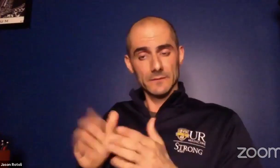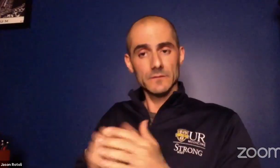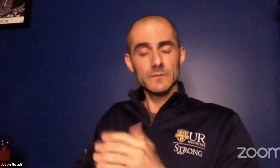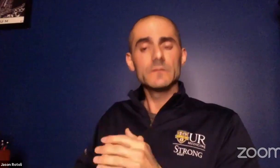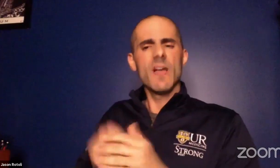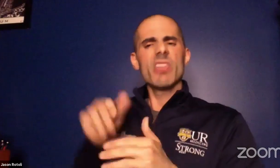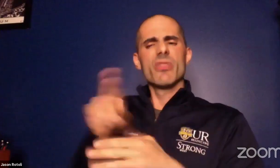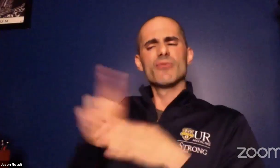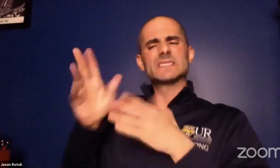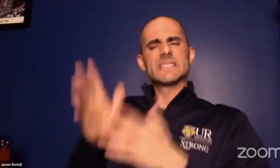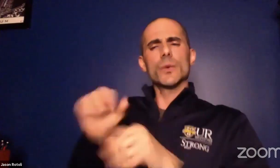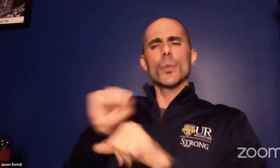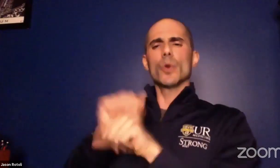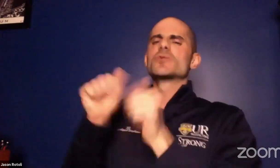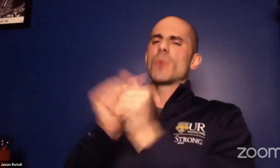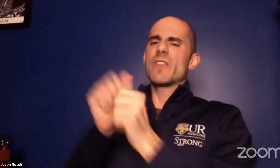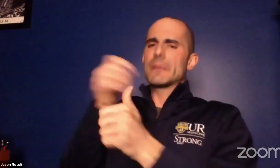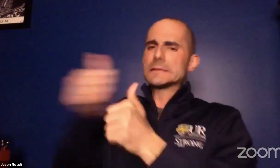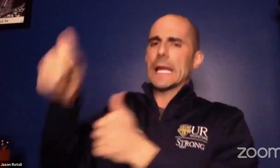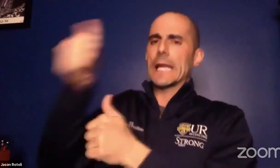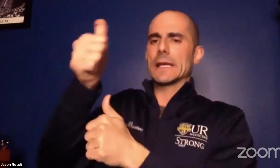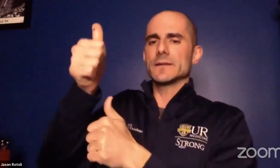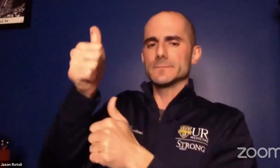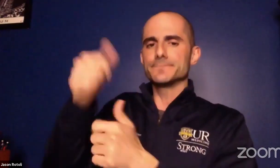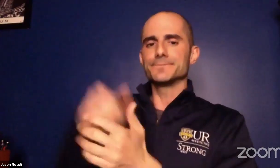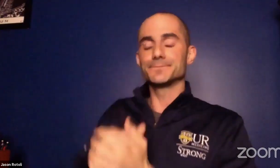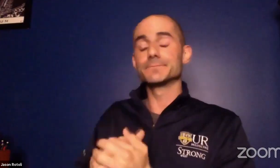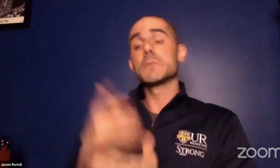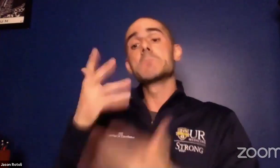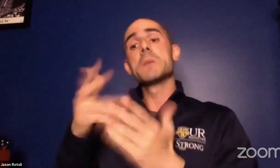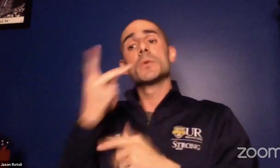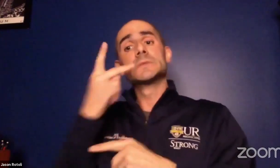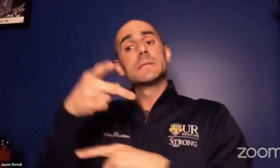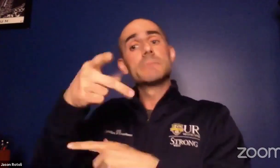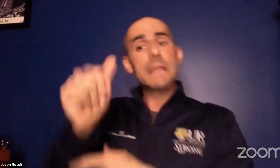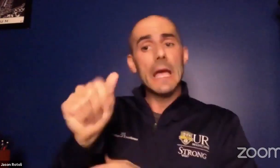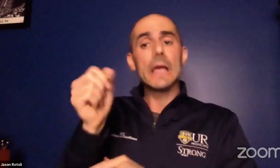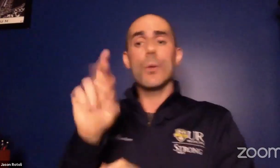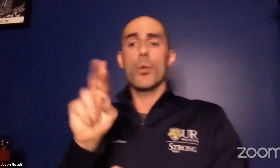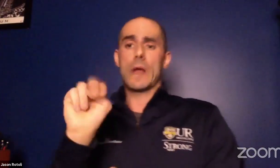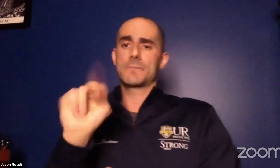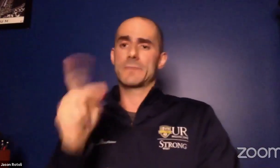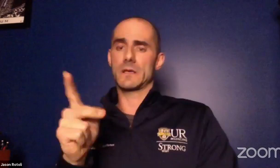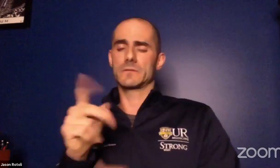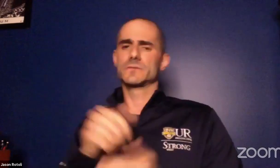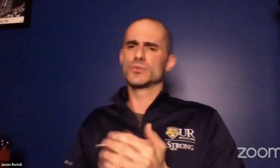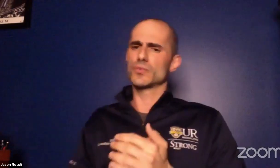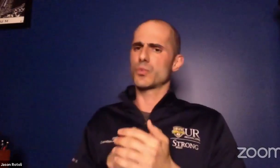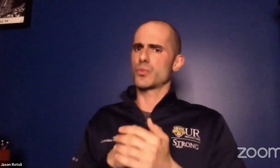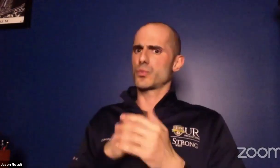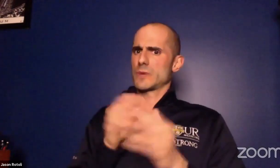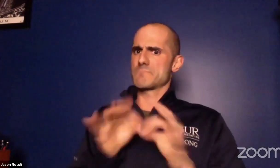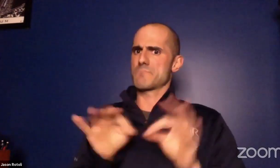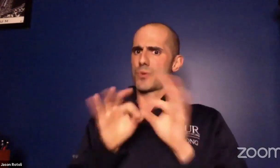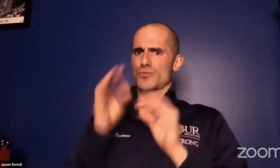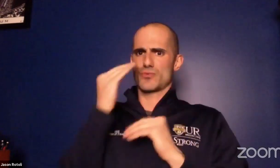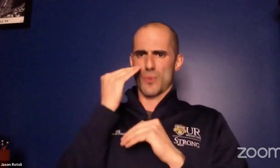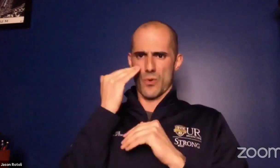They have a level of knowledge and standard practices that they're aware of and they're able to do the job that they're